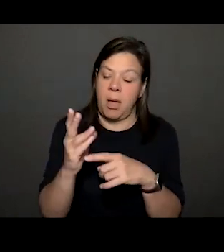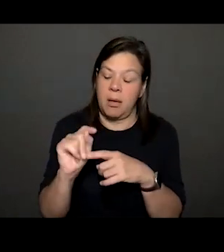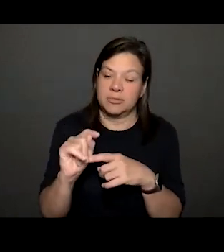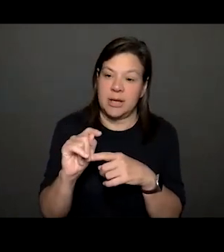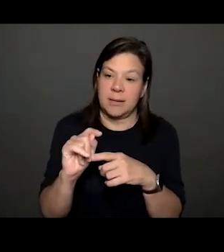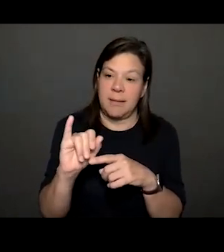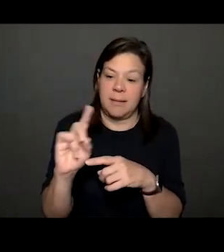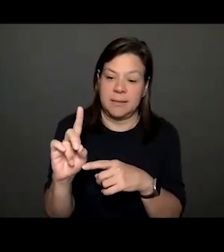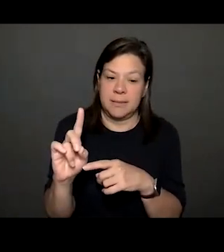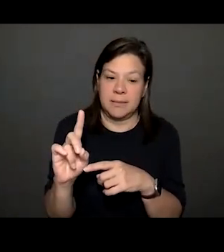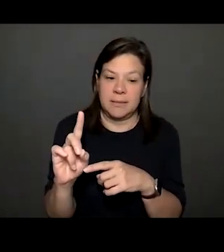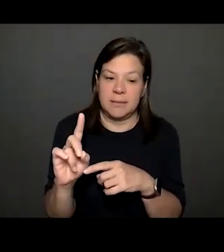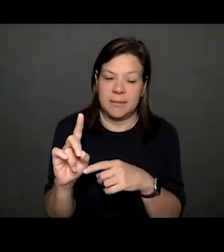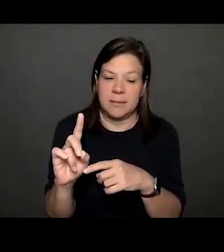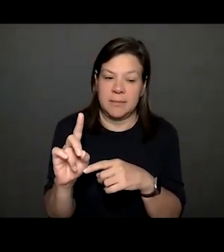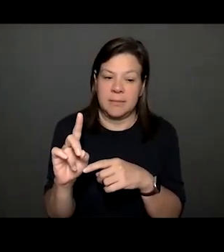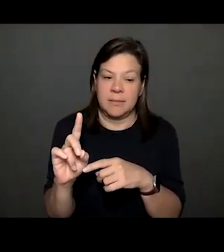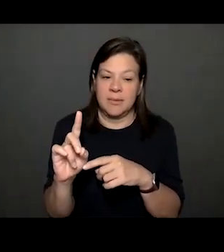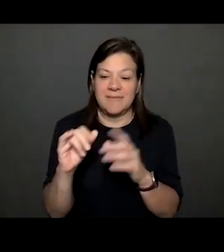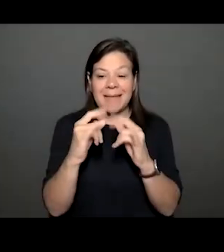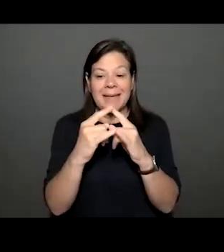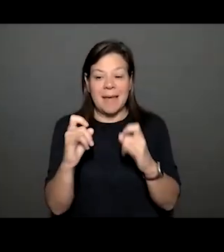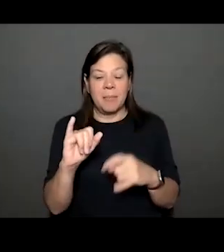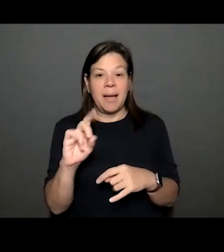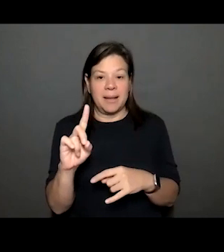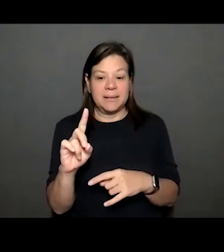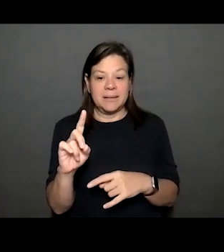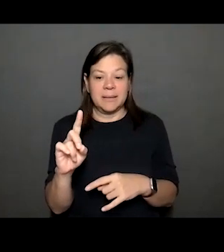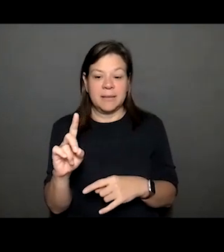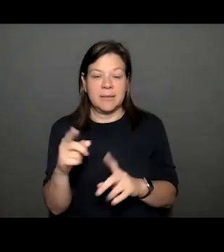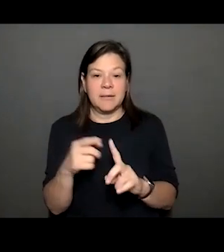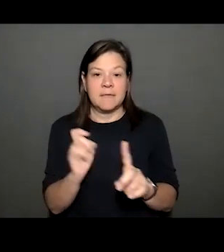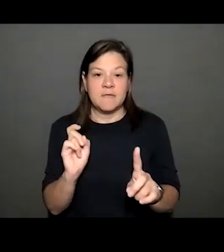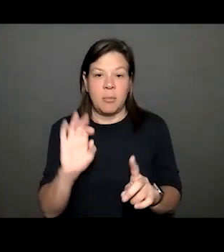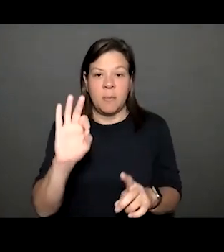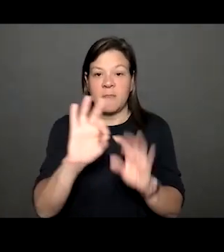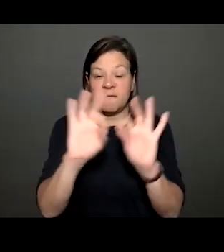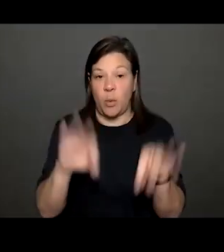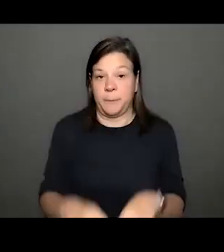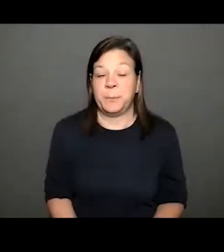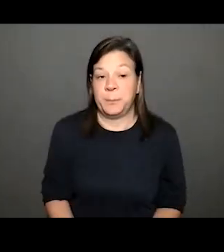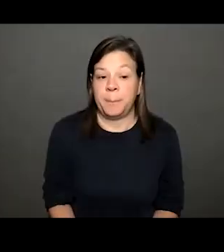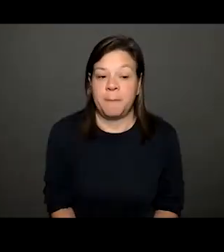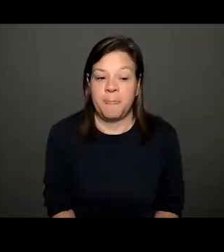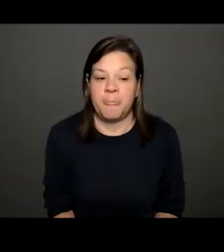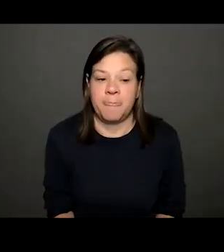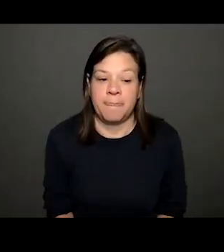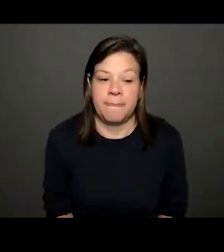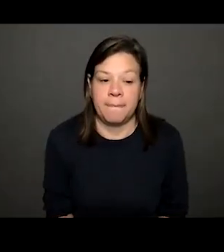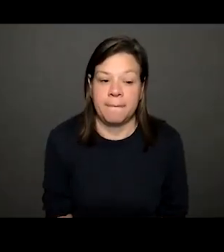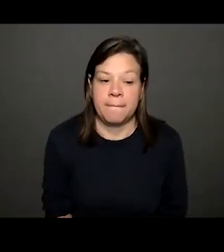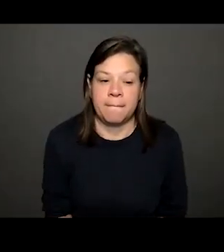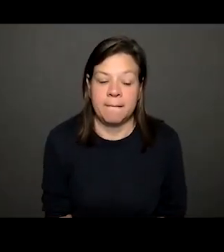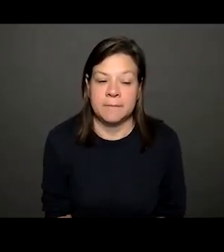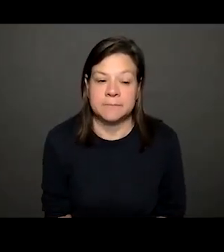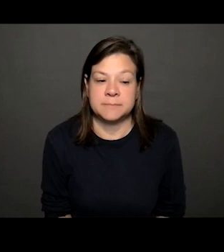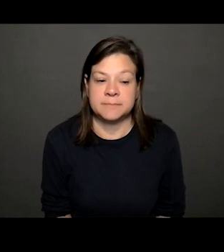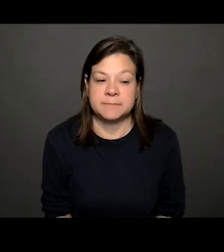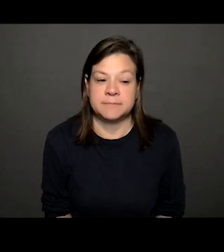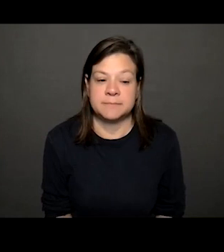AND THEN OVER HERE WE ARE ASSOCIATING THE CONTACT WITH